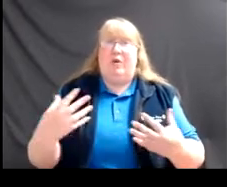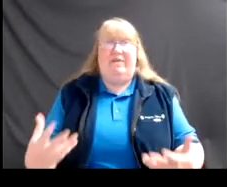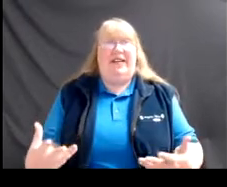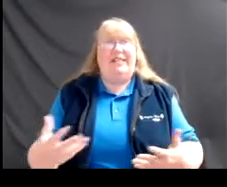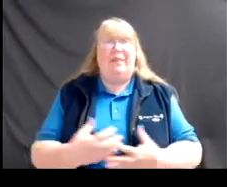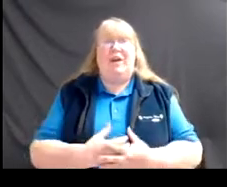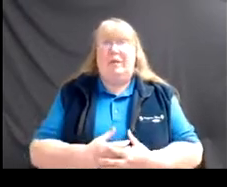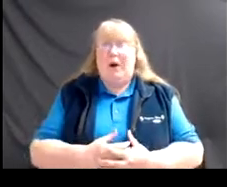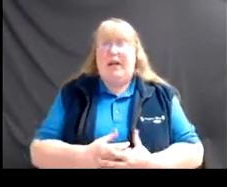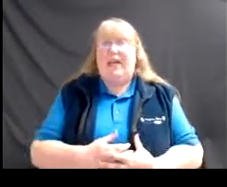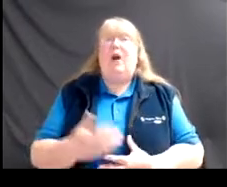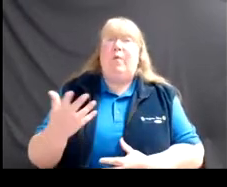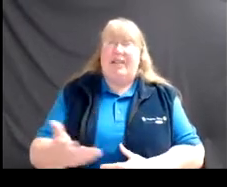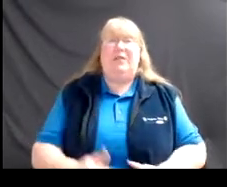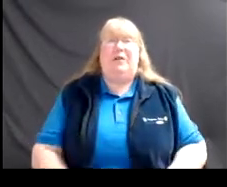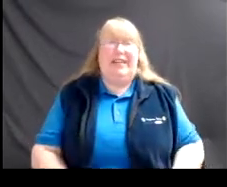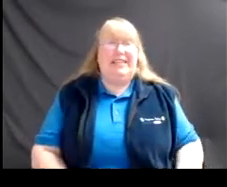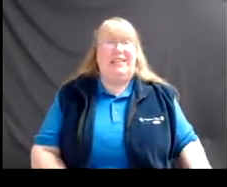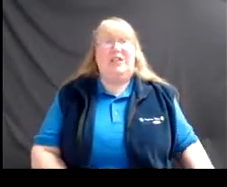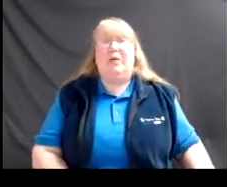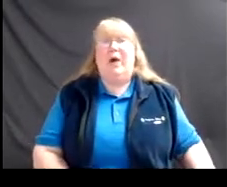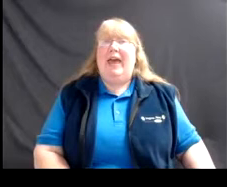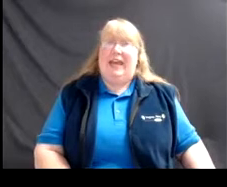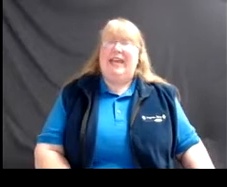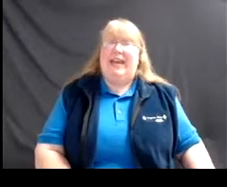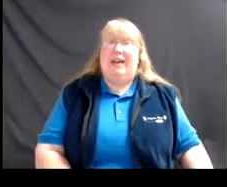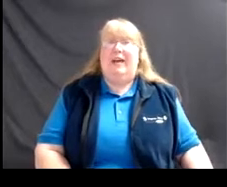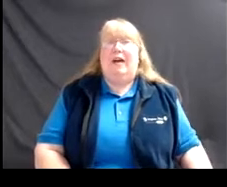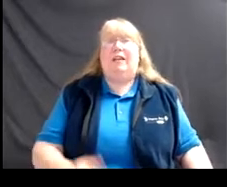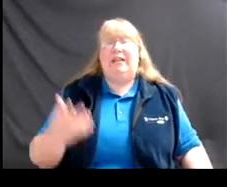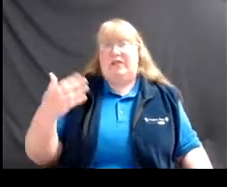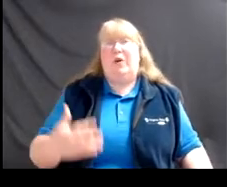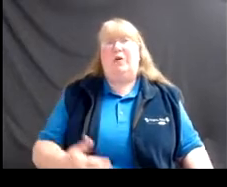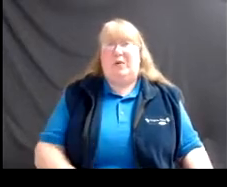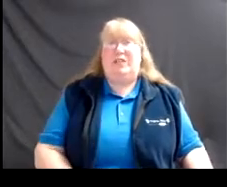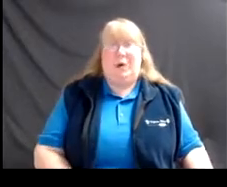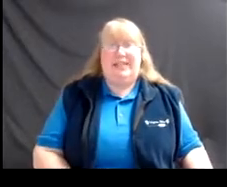to find something on the market, we can certainly assist you in getting a list of those resources.